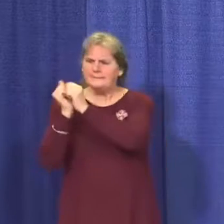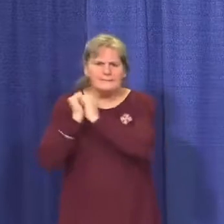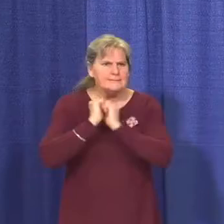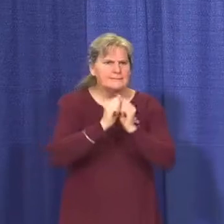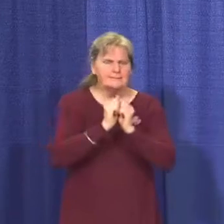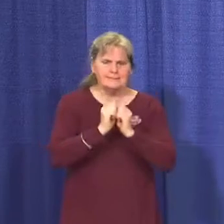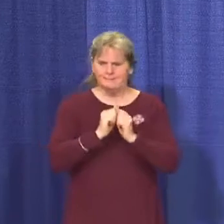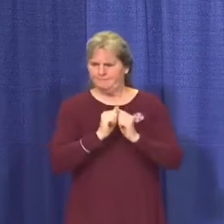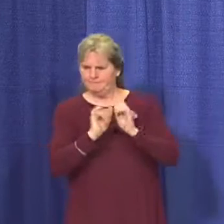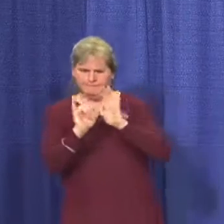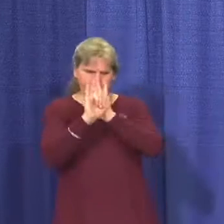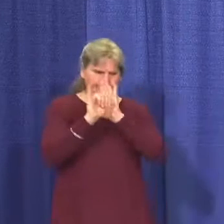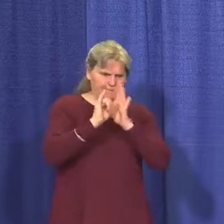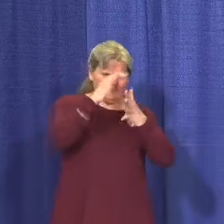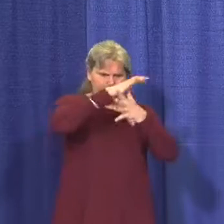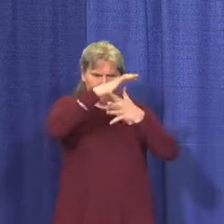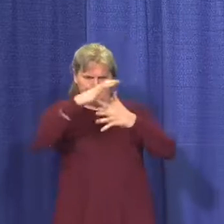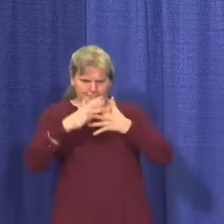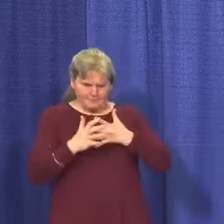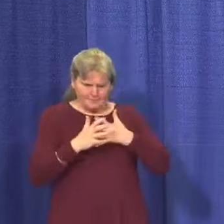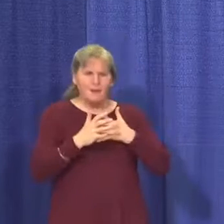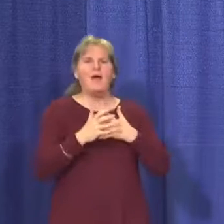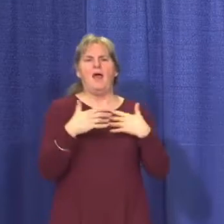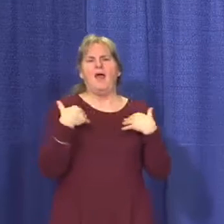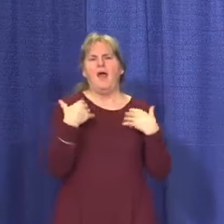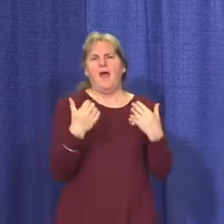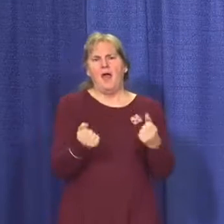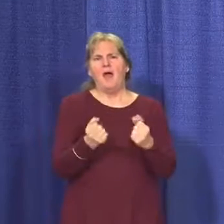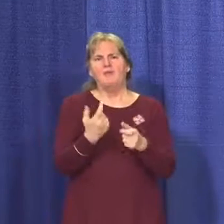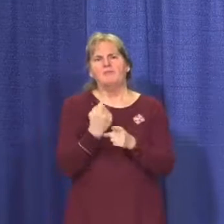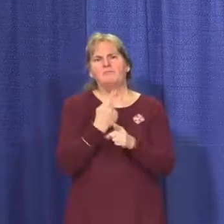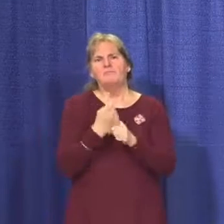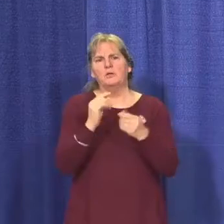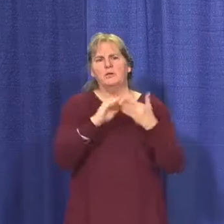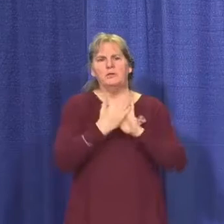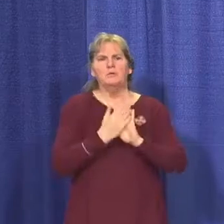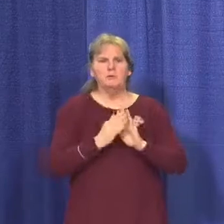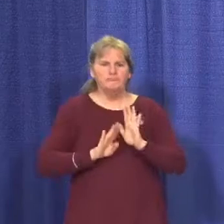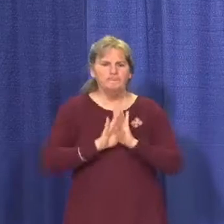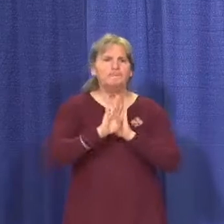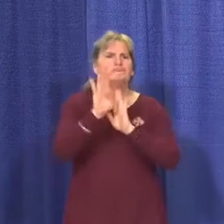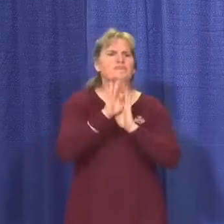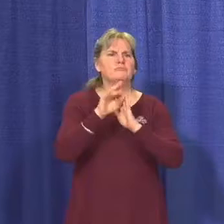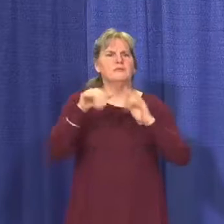address priorities to build healthy, vibrant, and sustainable communities here